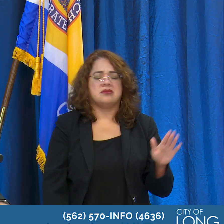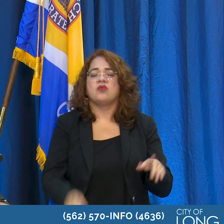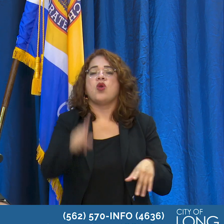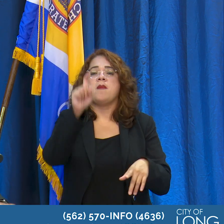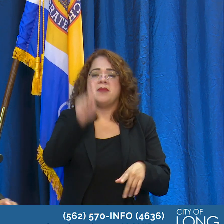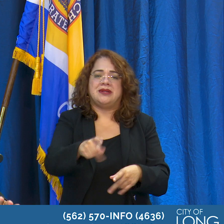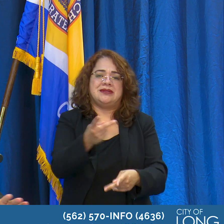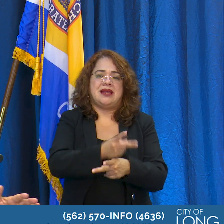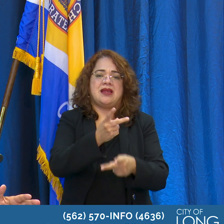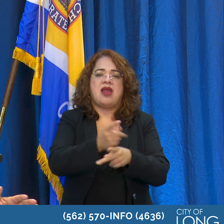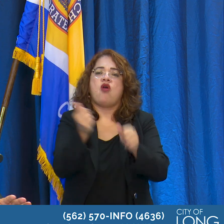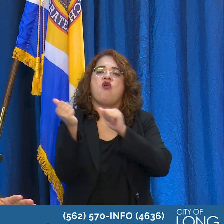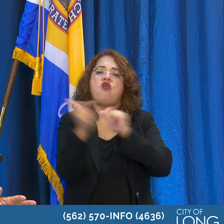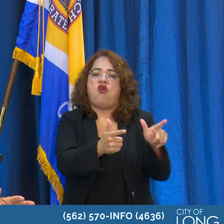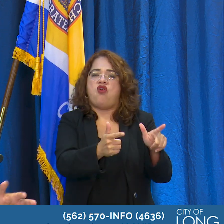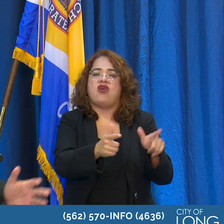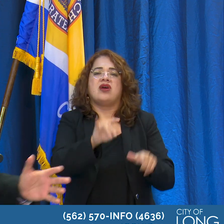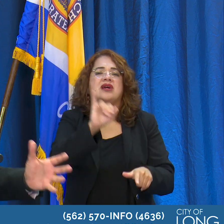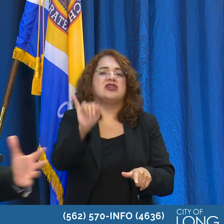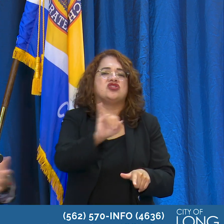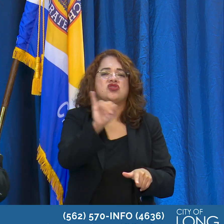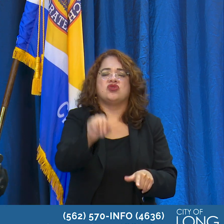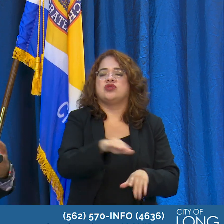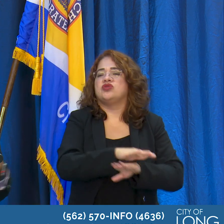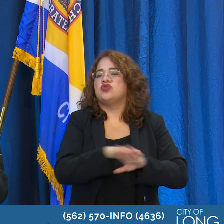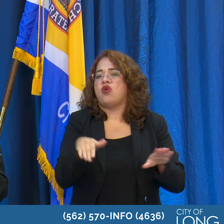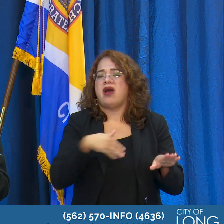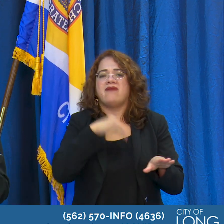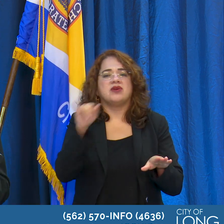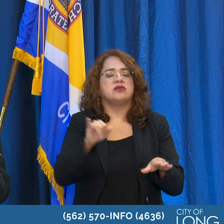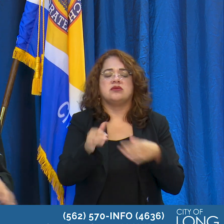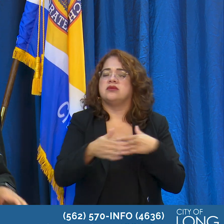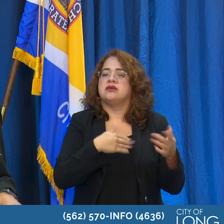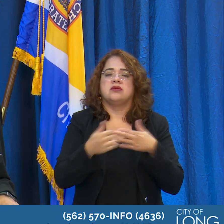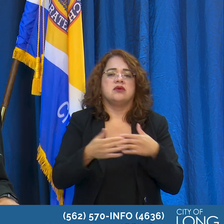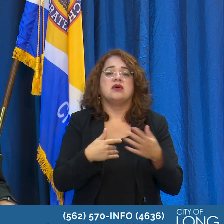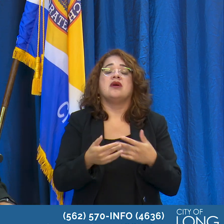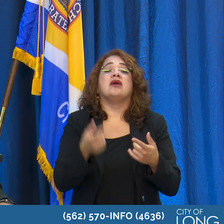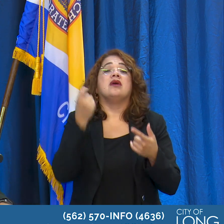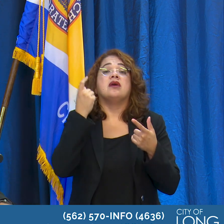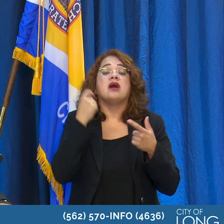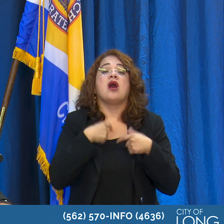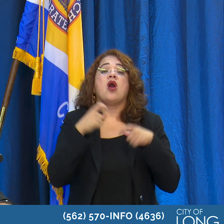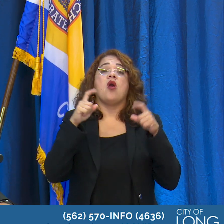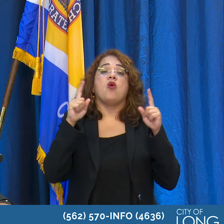ensuring that everyone is safe and stable because we know that will allow us as a city to move on and rebuild our economy